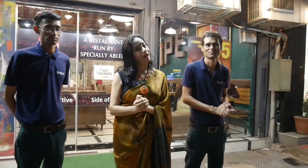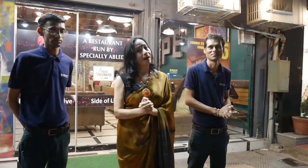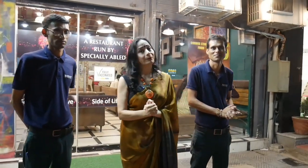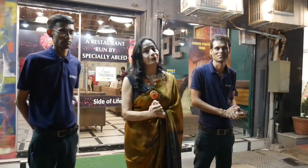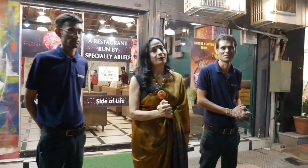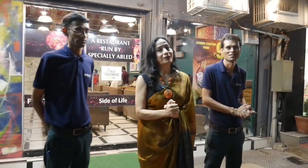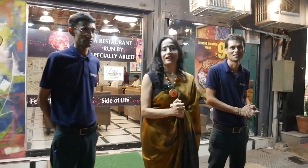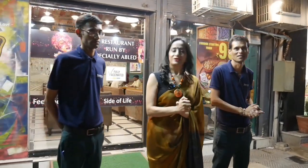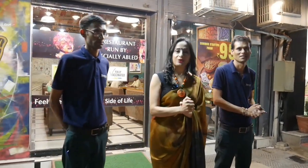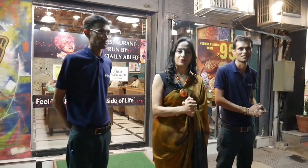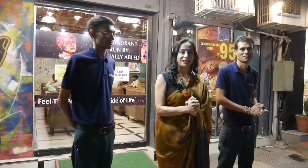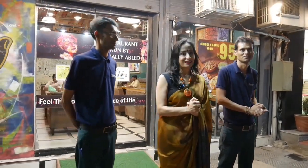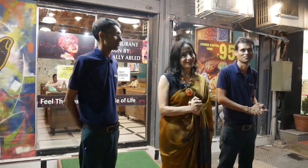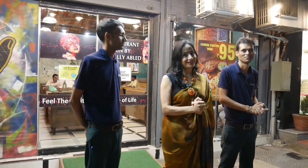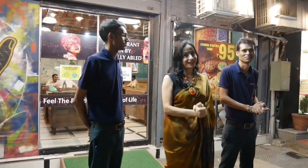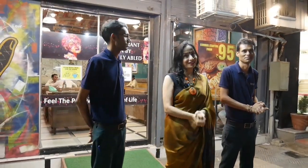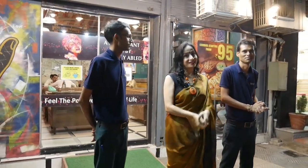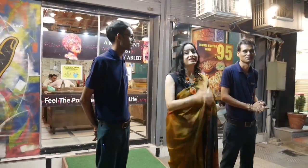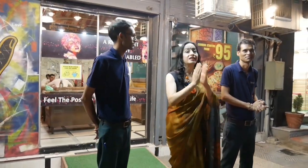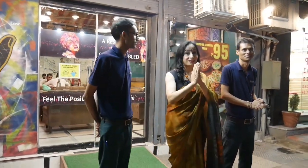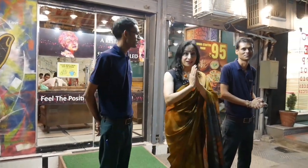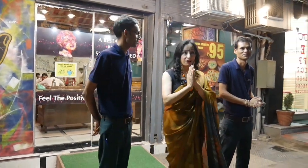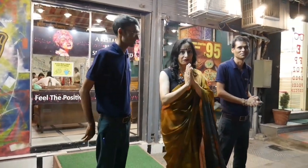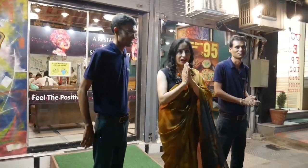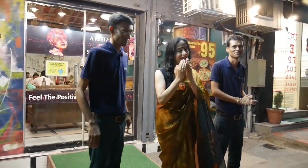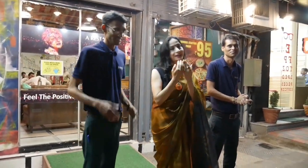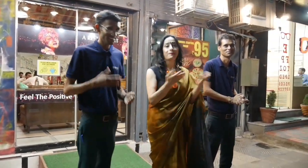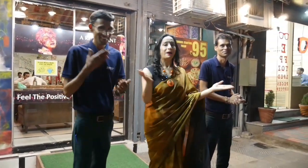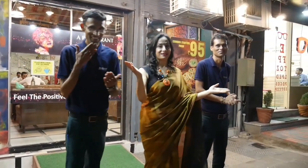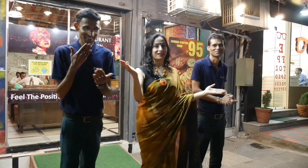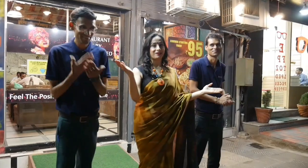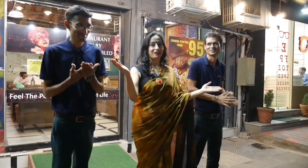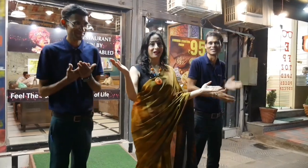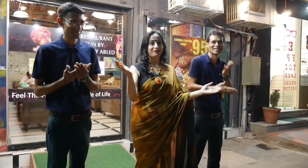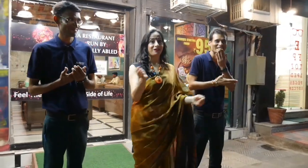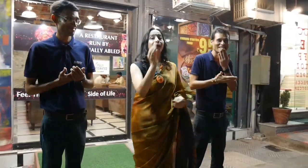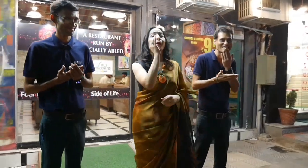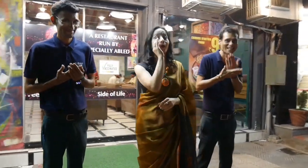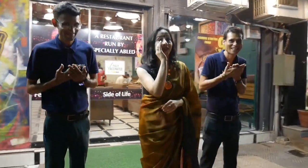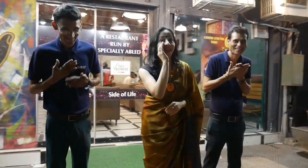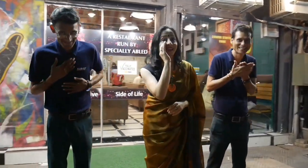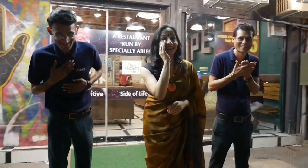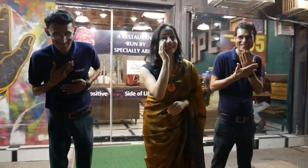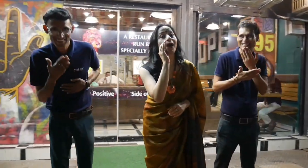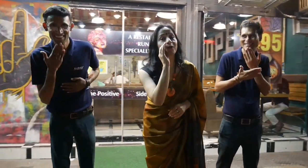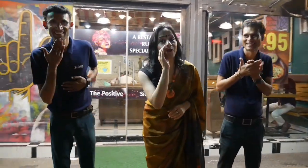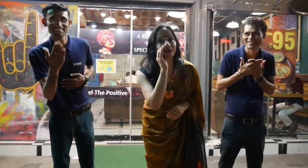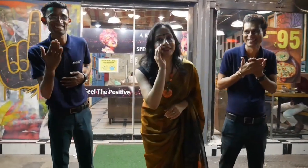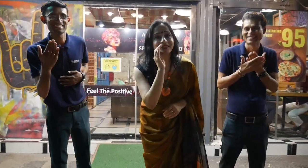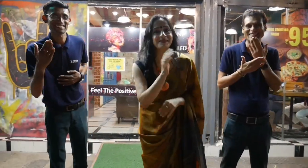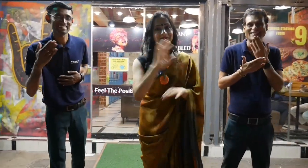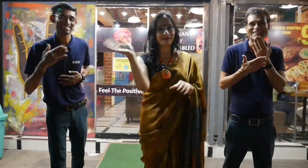now I'll see you next Tuesday, till then stay safe and keep asking your life "OKAY! NOW WHAT?"